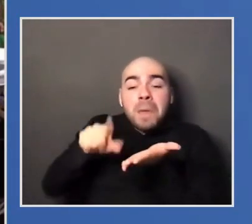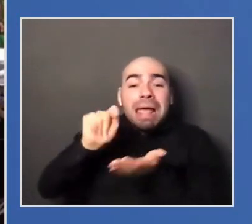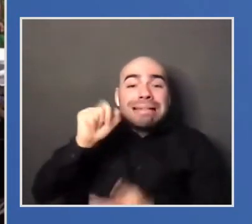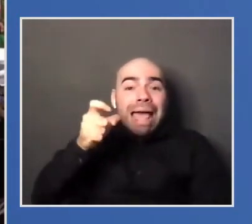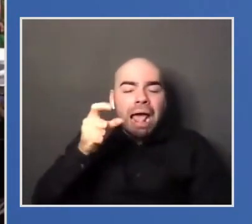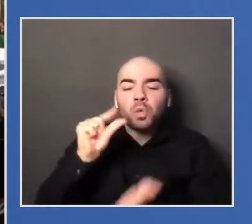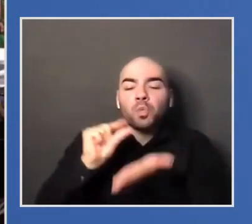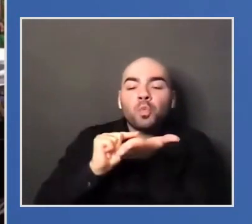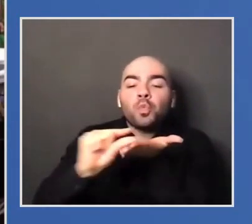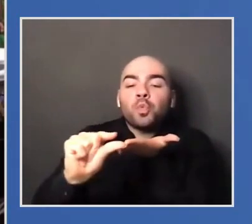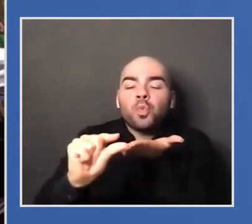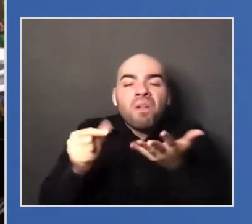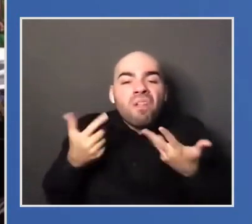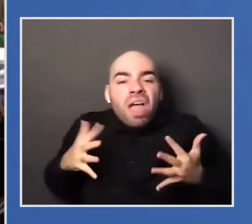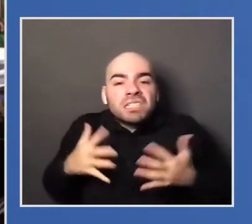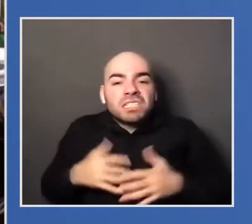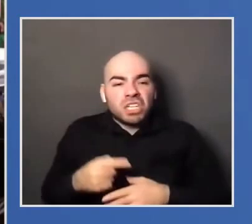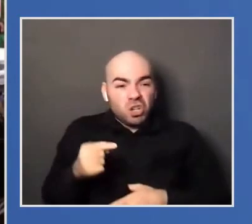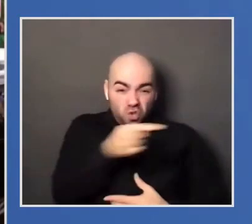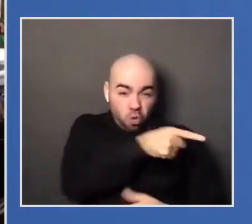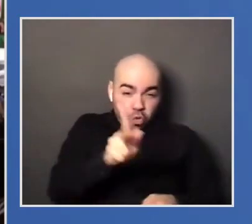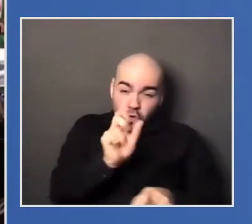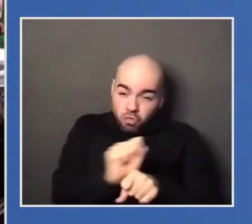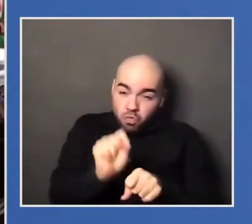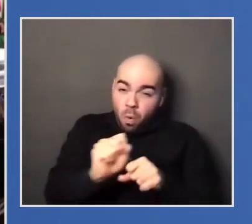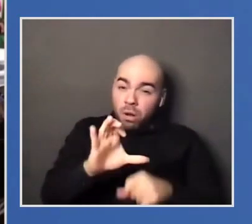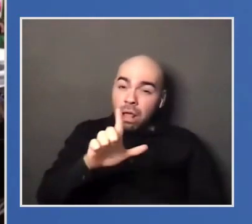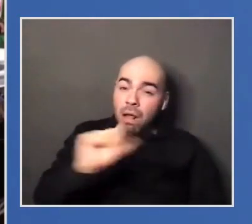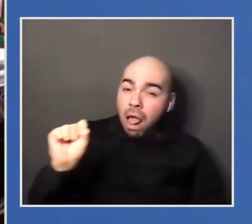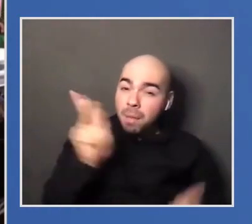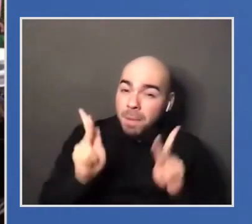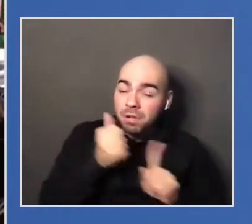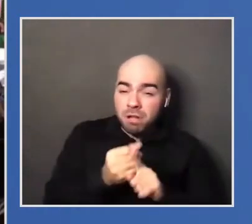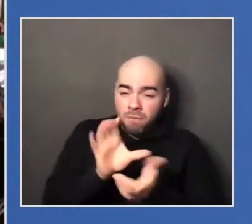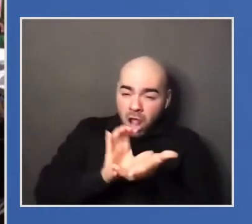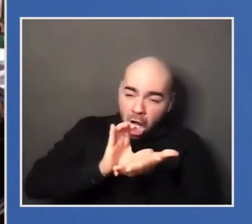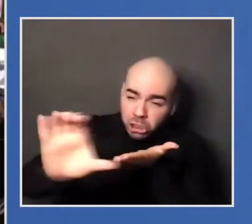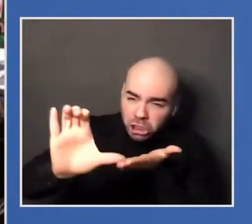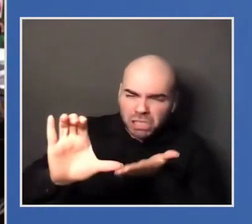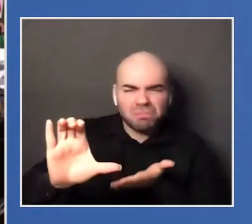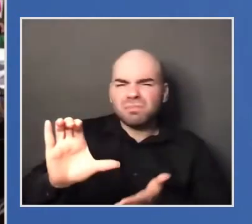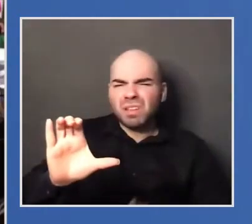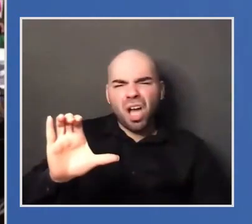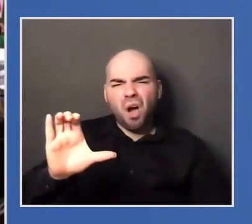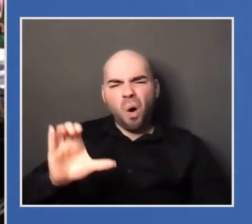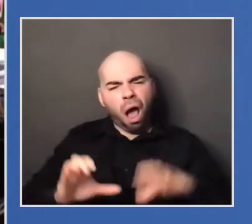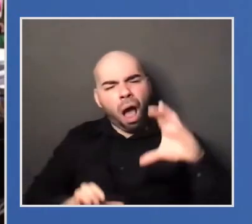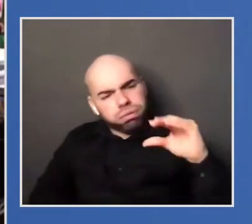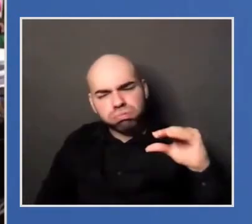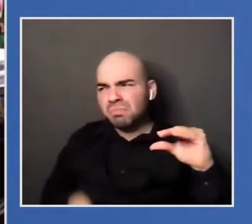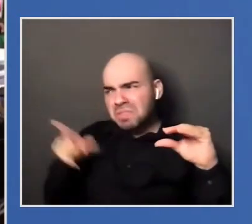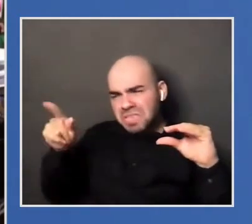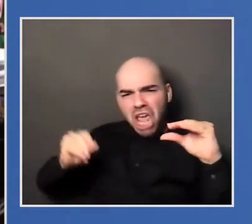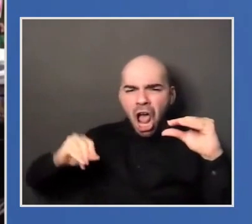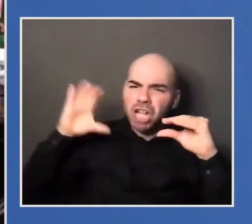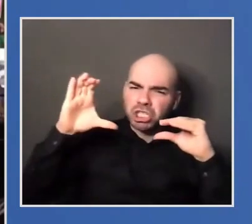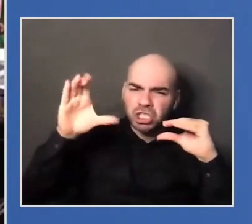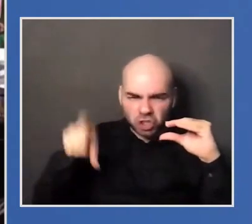SO FOLKS, IT IS TIME TO STAND UP